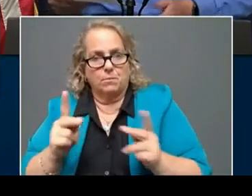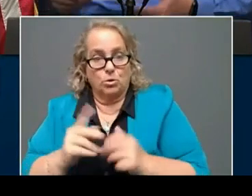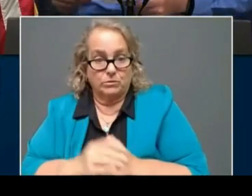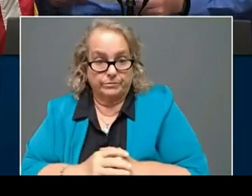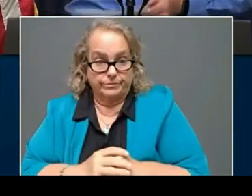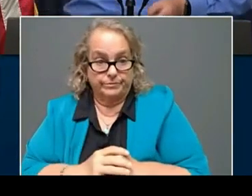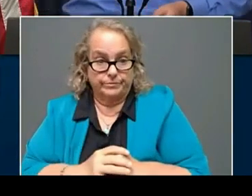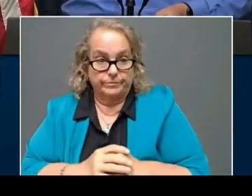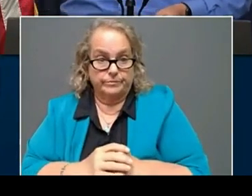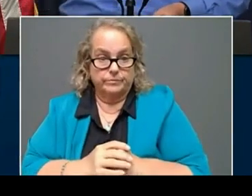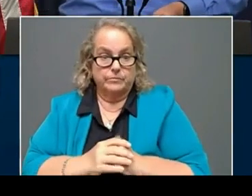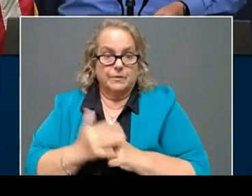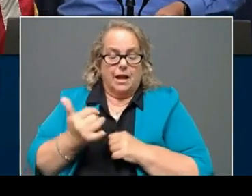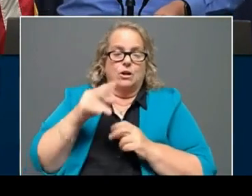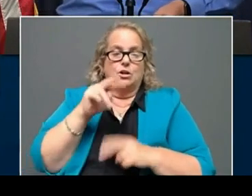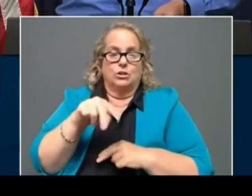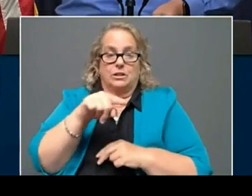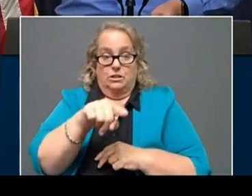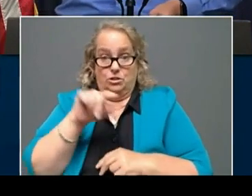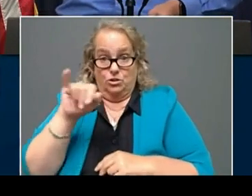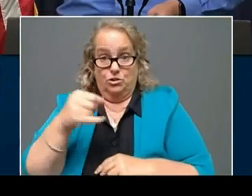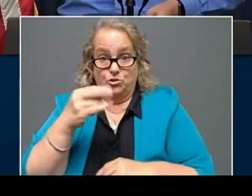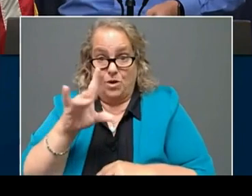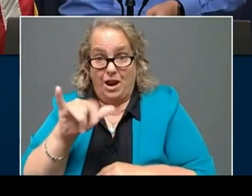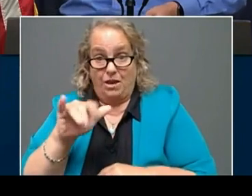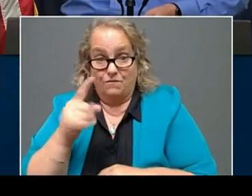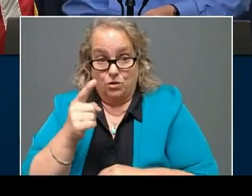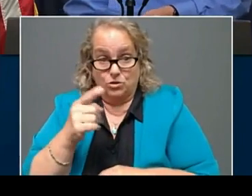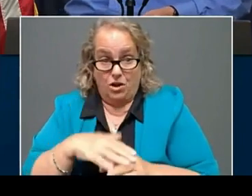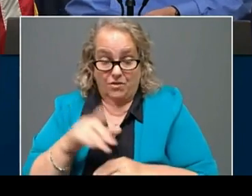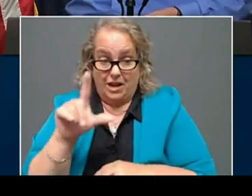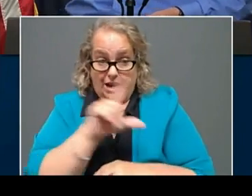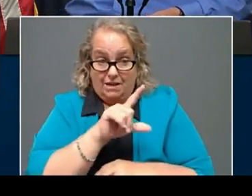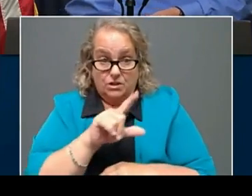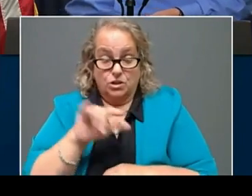Look at this. This is July one on the left, in July 16 on the right. We'll